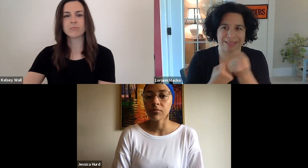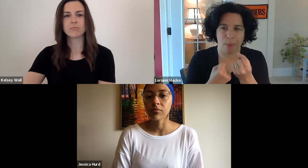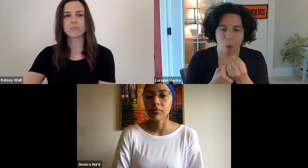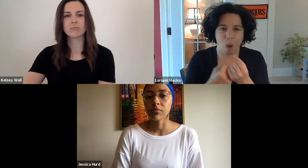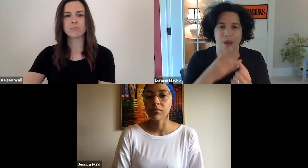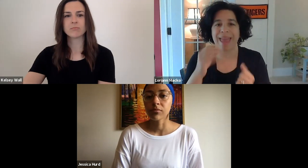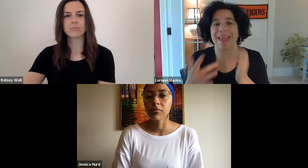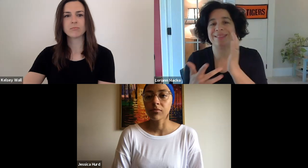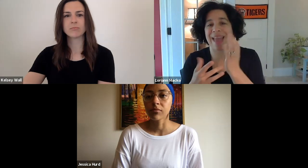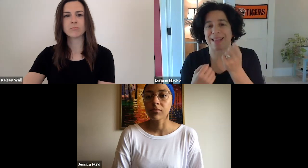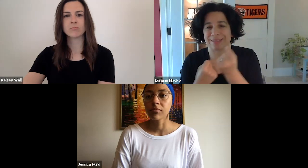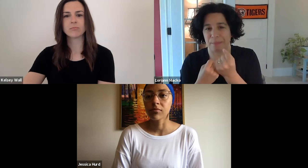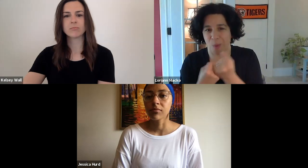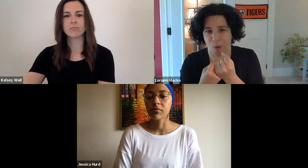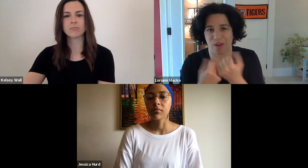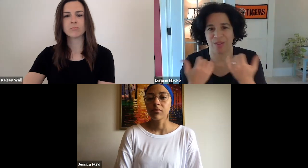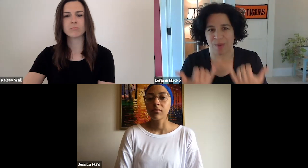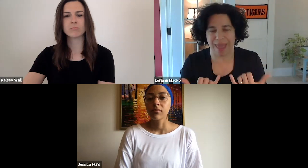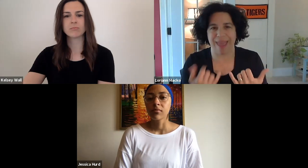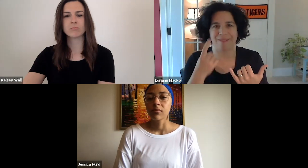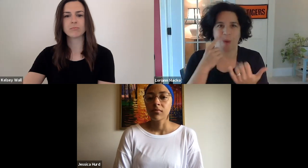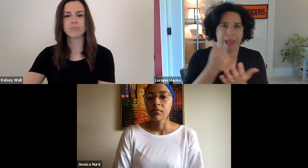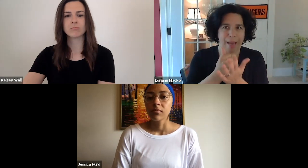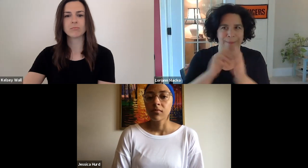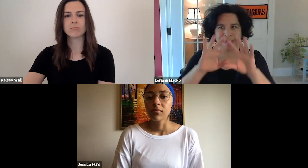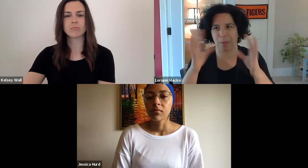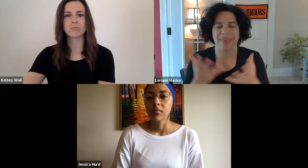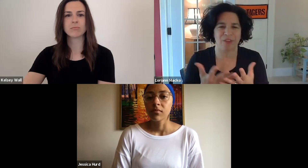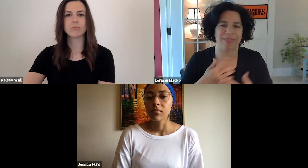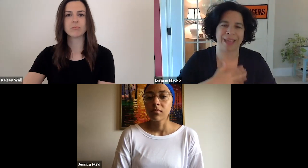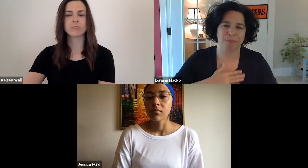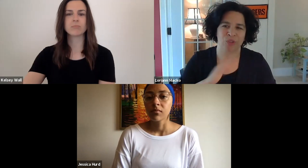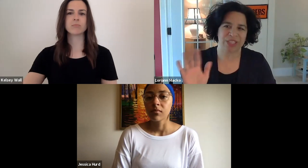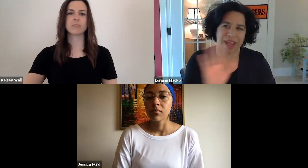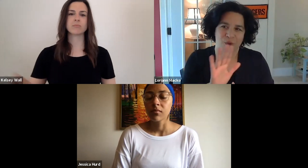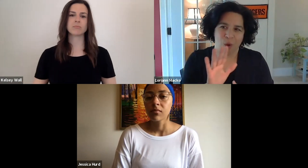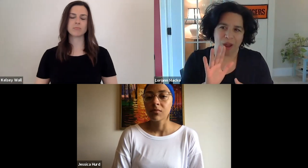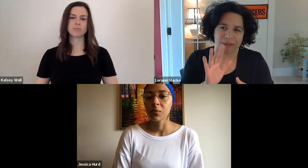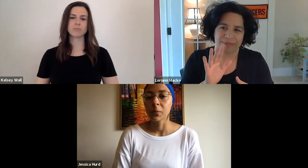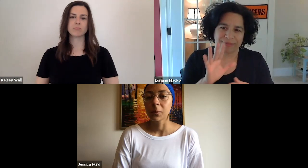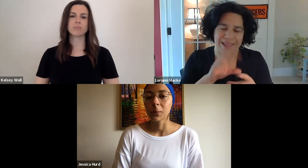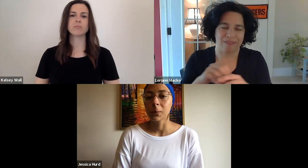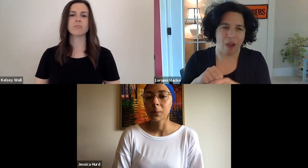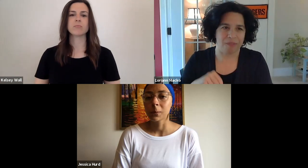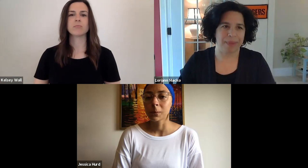and the technology support that we've been given to make all of this happen. We really appreciate all of your involvement.